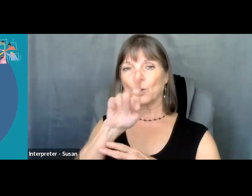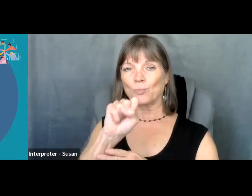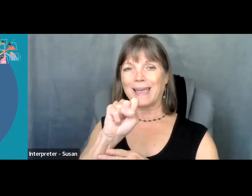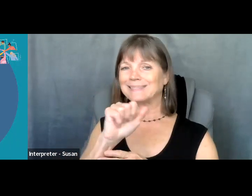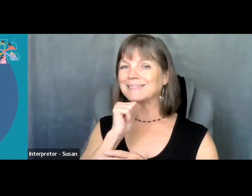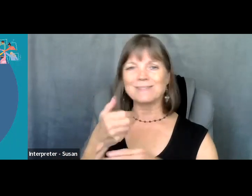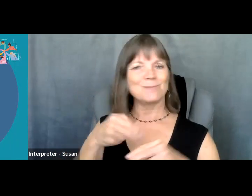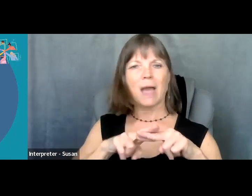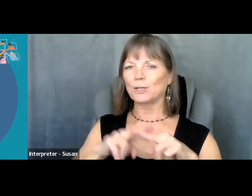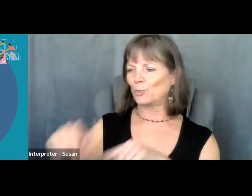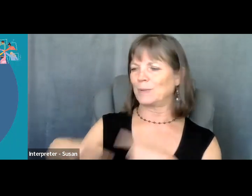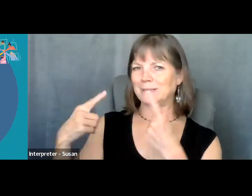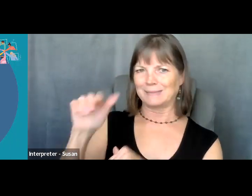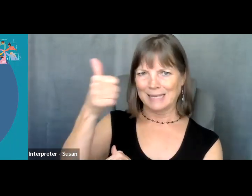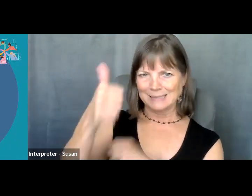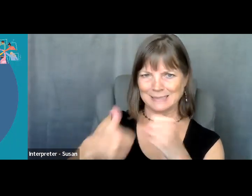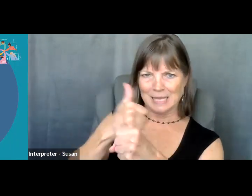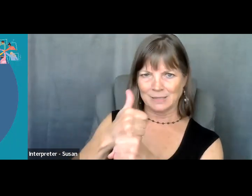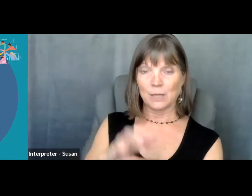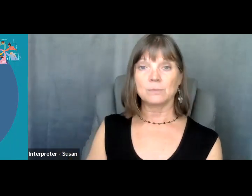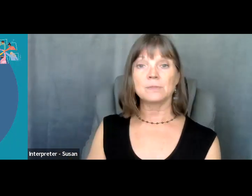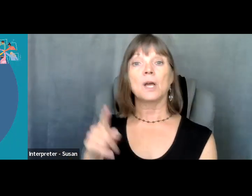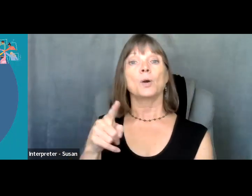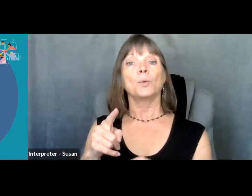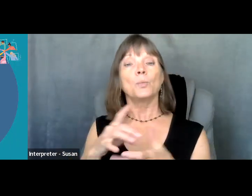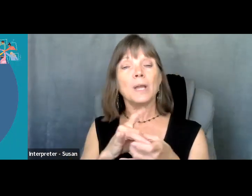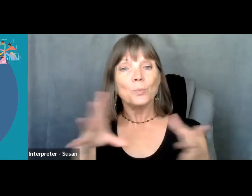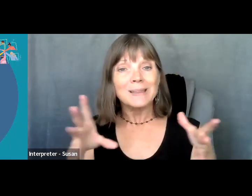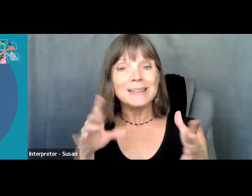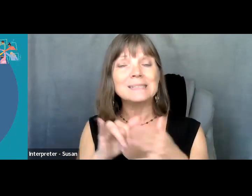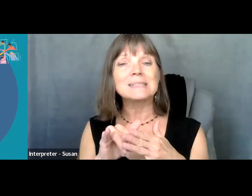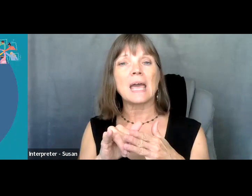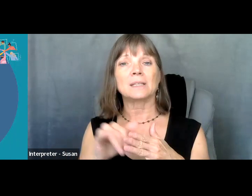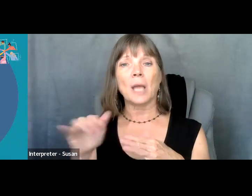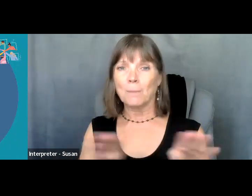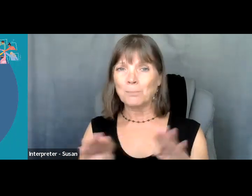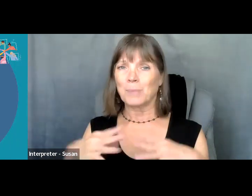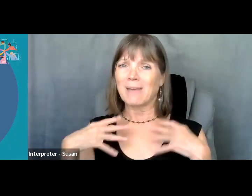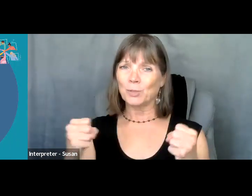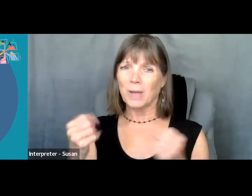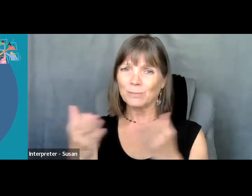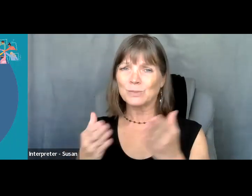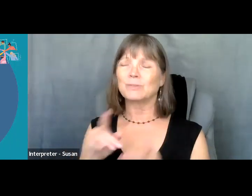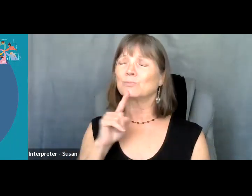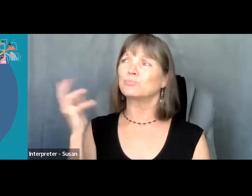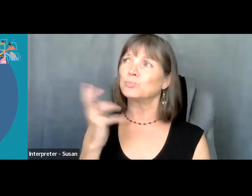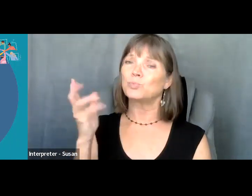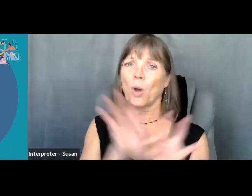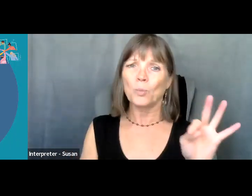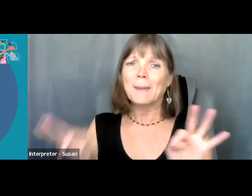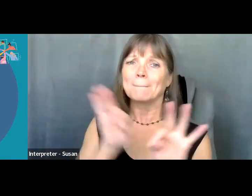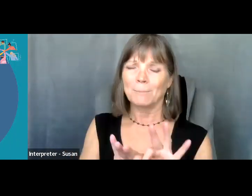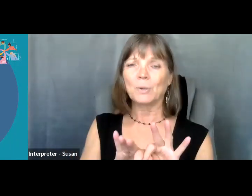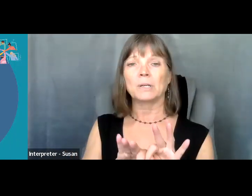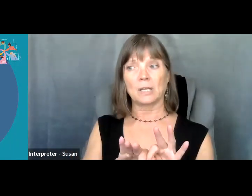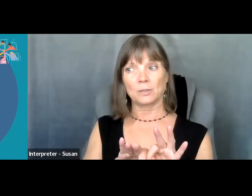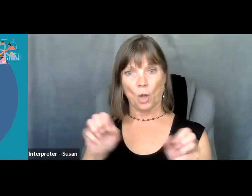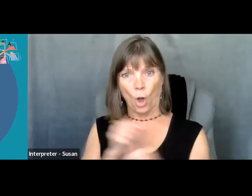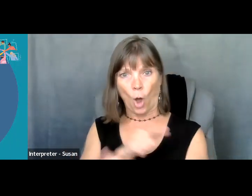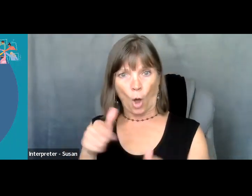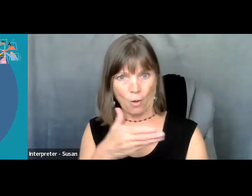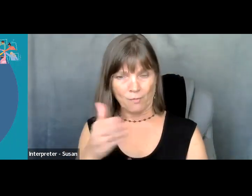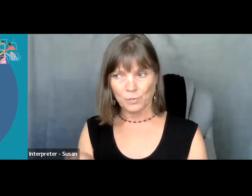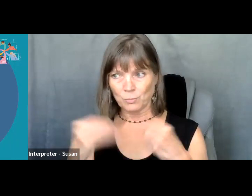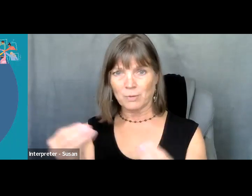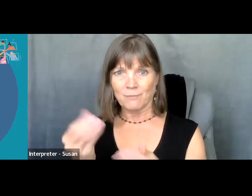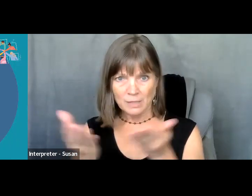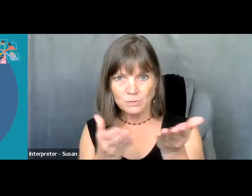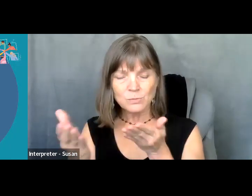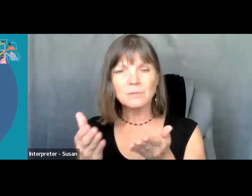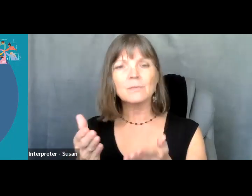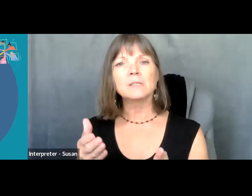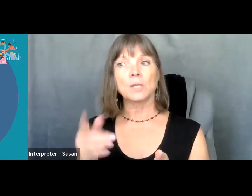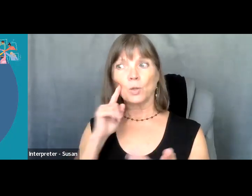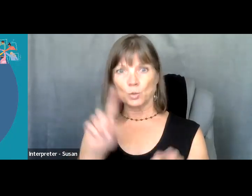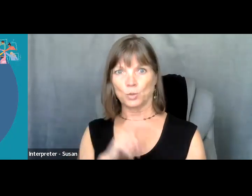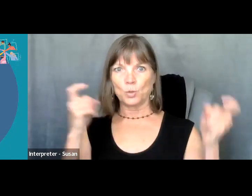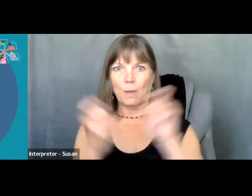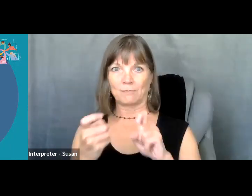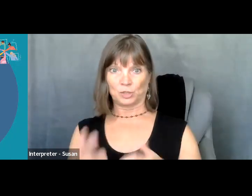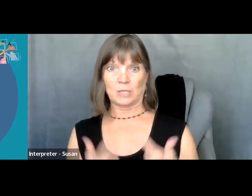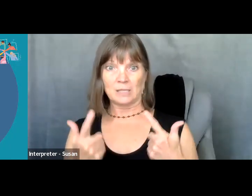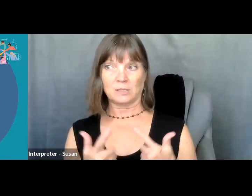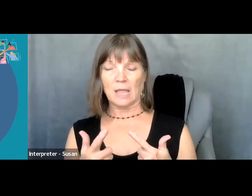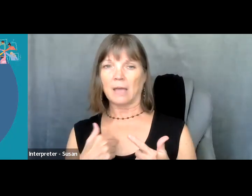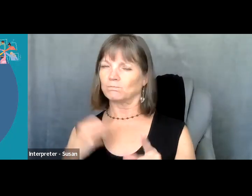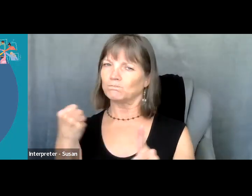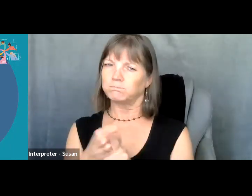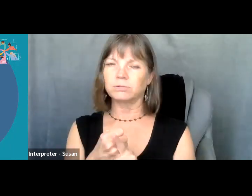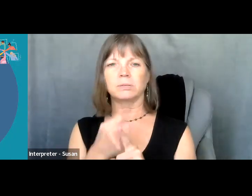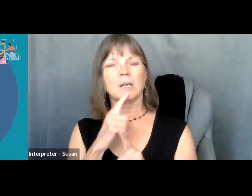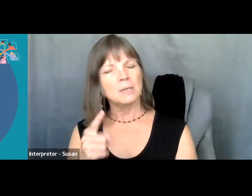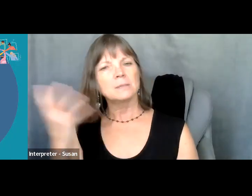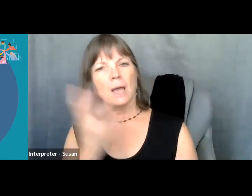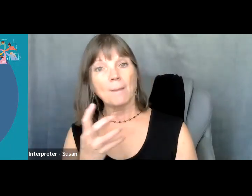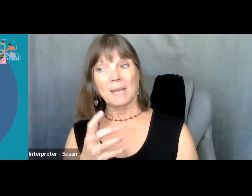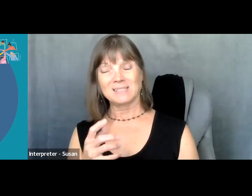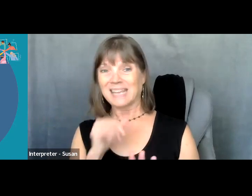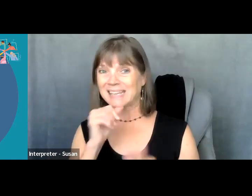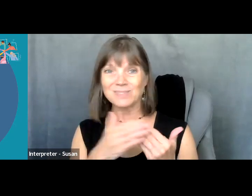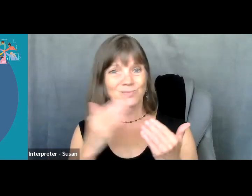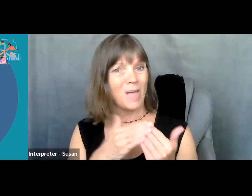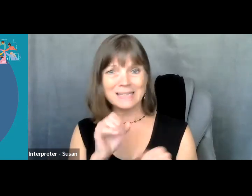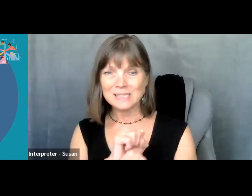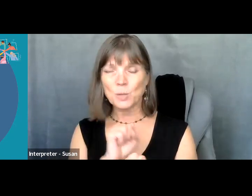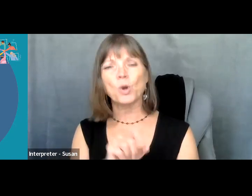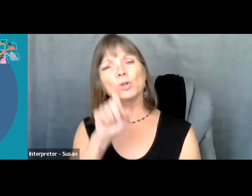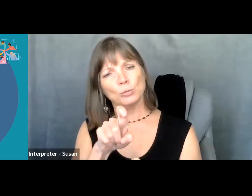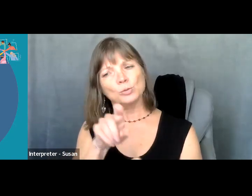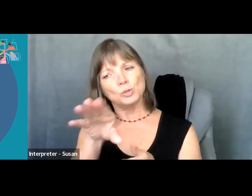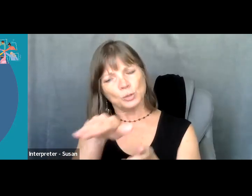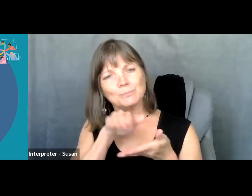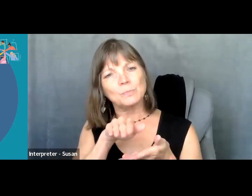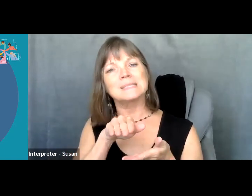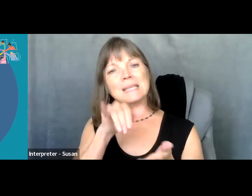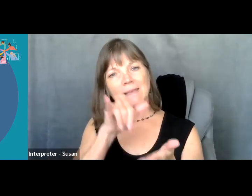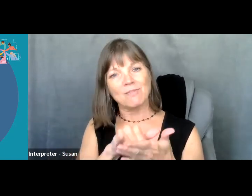Kelly Crosbie (she/her): We desperately need them. We get what we pay for. Behavioral health services are so so very important. Um! All of you who provide mental health substance, use services. You change lives. It is profound. It is not easy work. Um, and you should be well compensated for that. So i'm particularly excited about behavioral health rates.